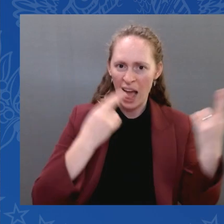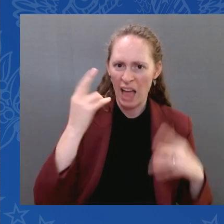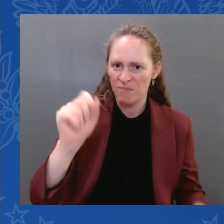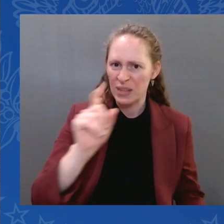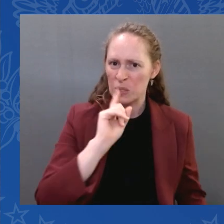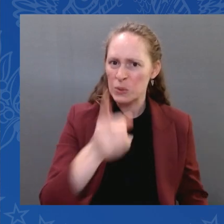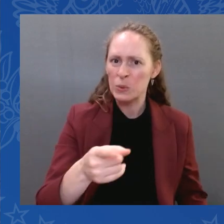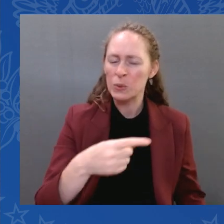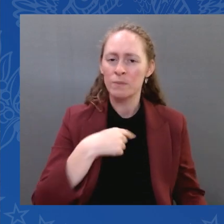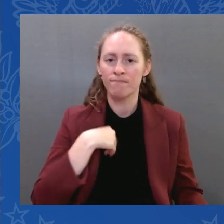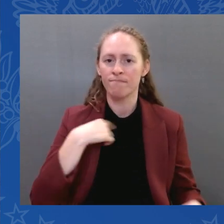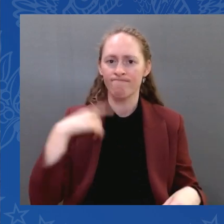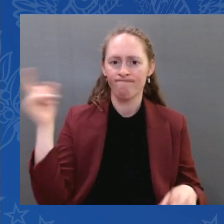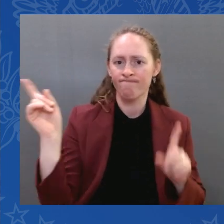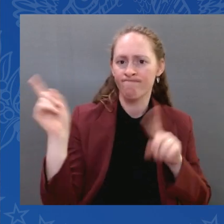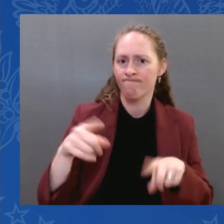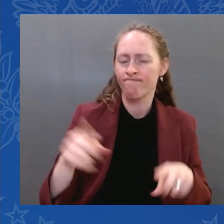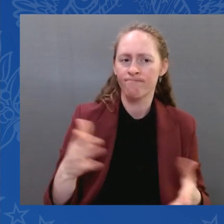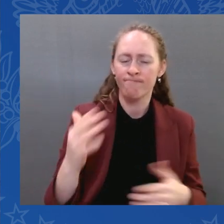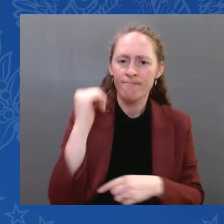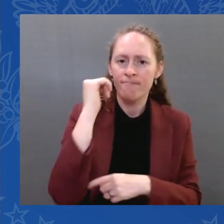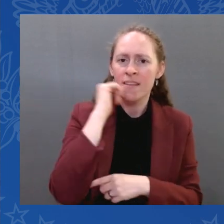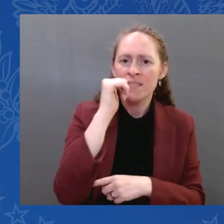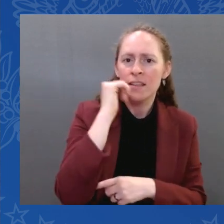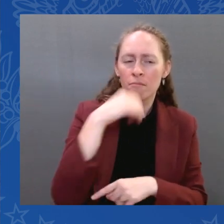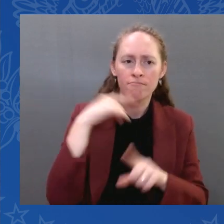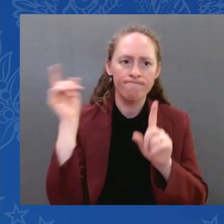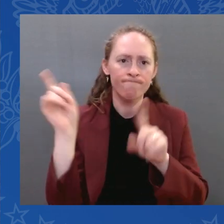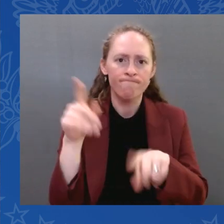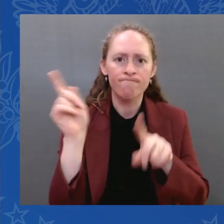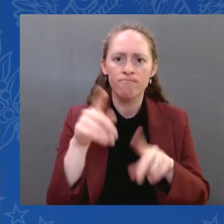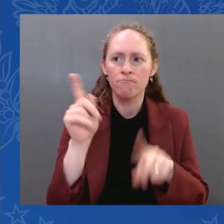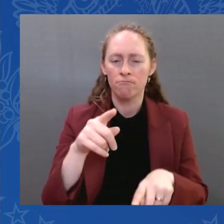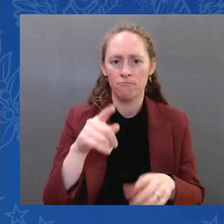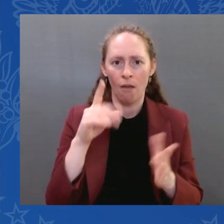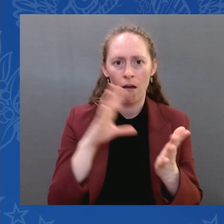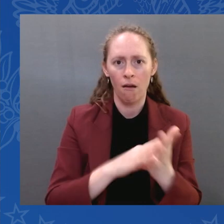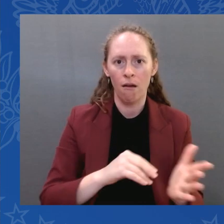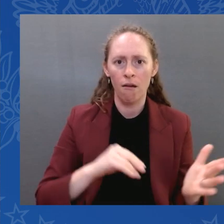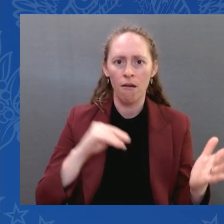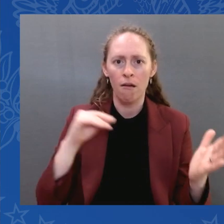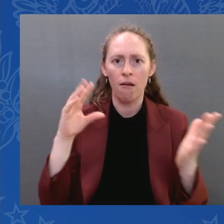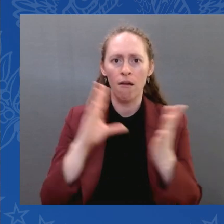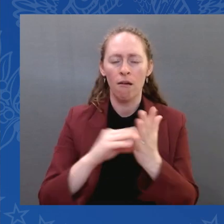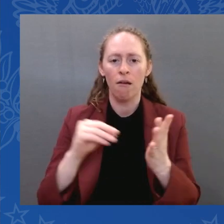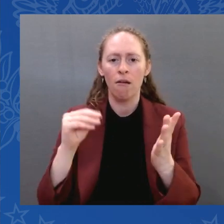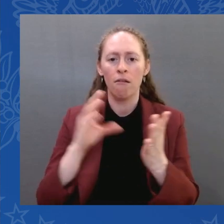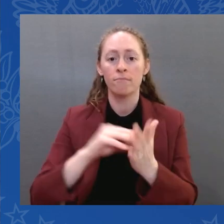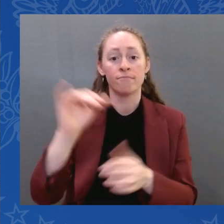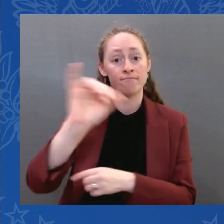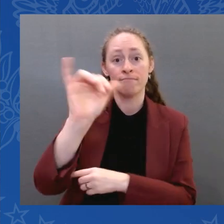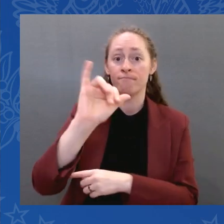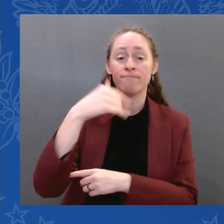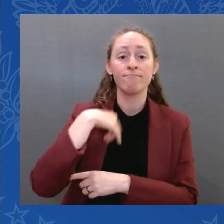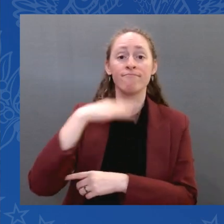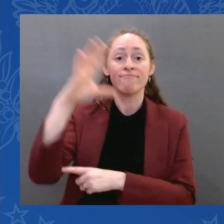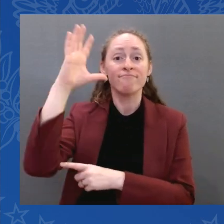we would travel with our spouses internationally when we were going overseas. It's hard to dislike a colleague when,